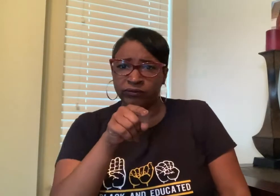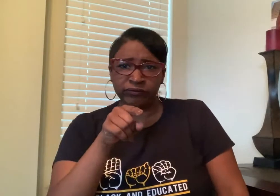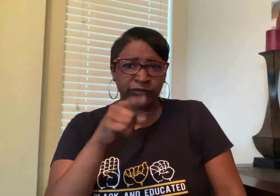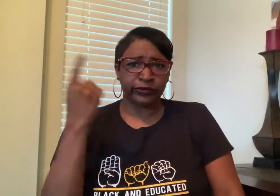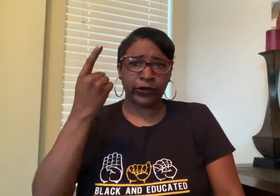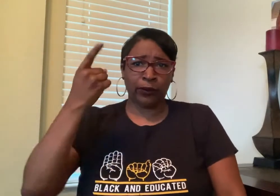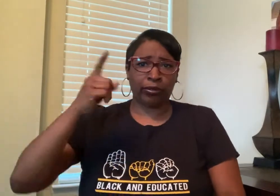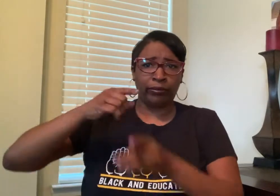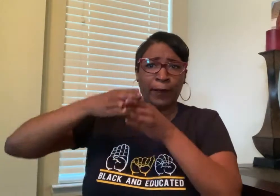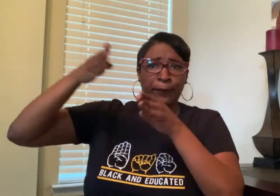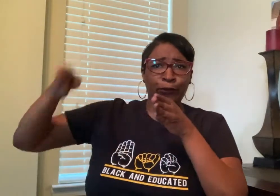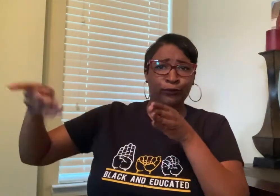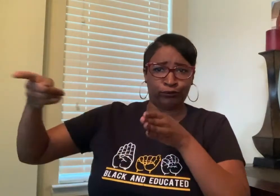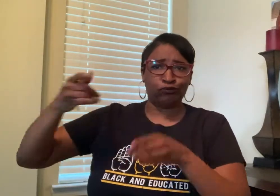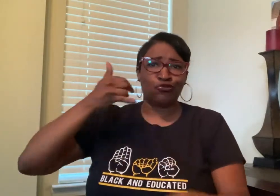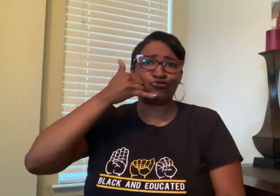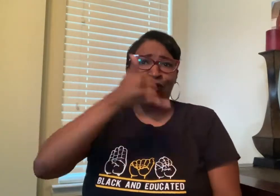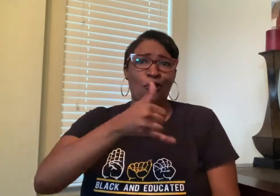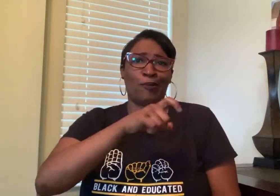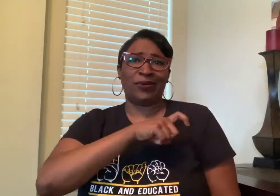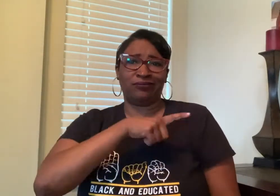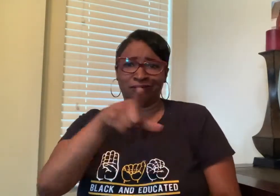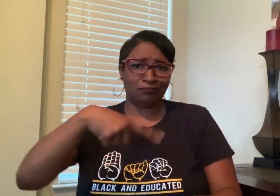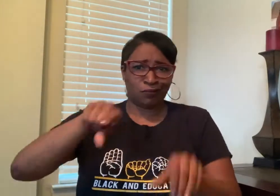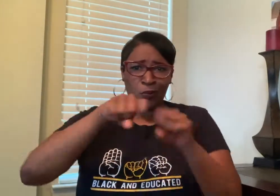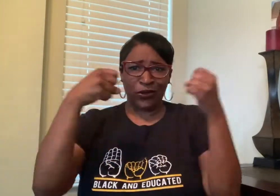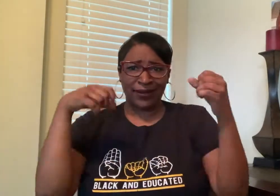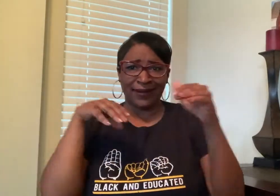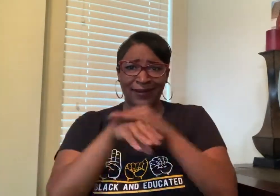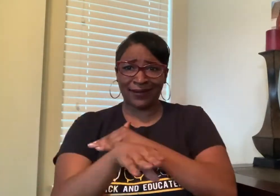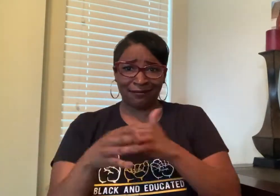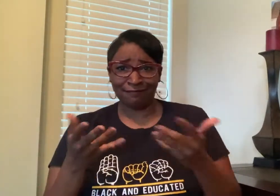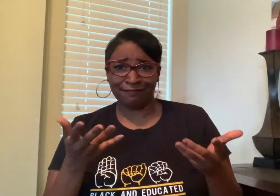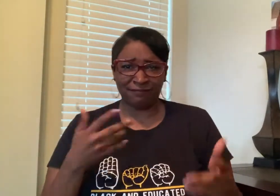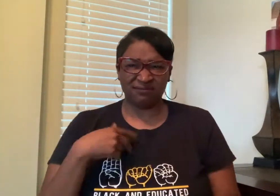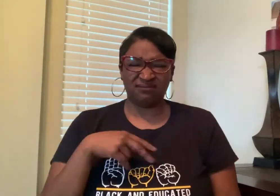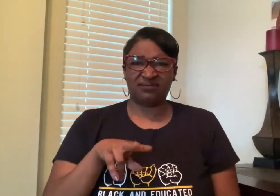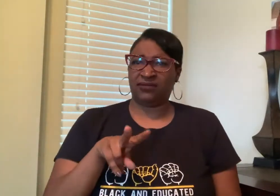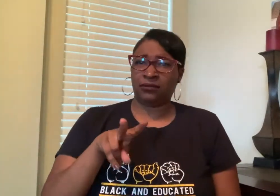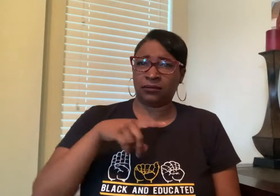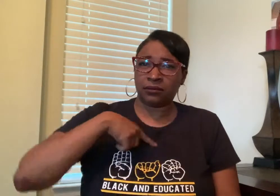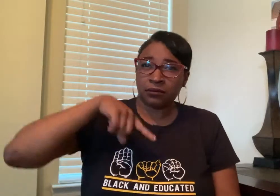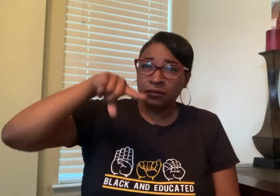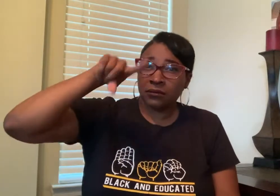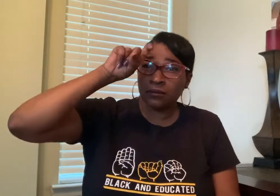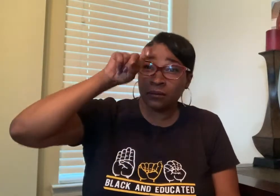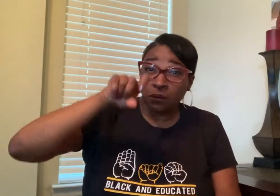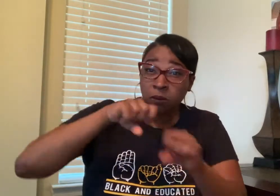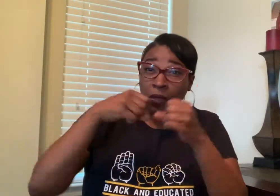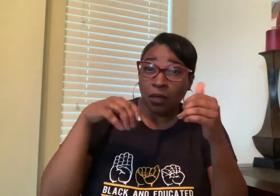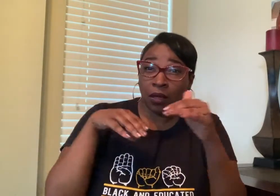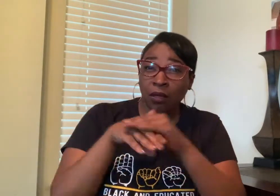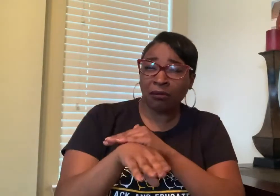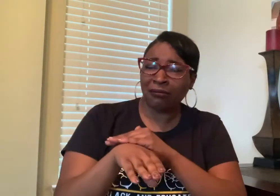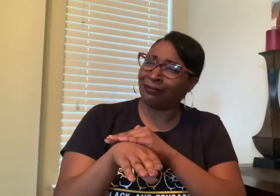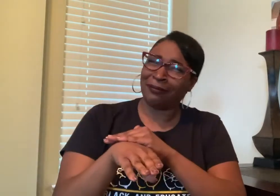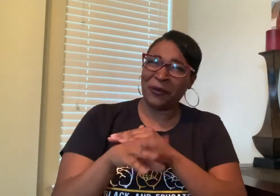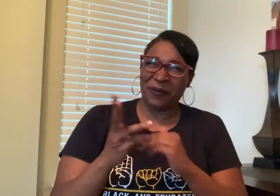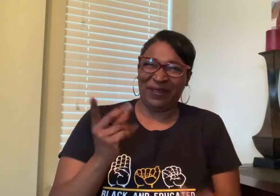The police said that a neighbor called and said we broke into the property. I immediately thought to myself, really...we broke in?